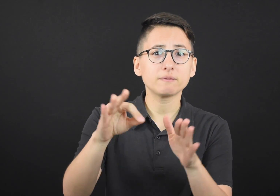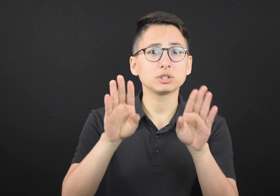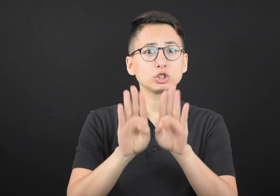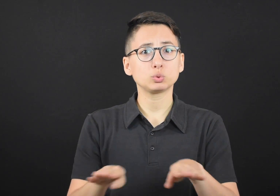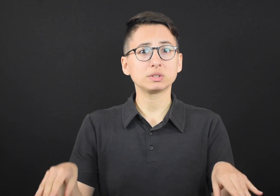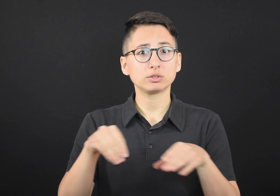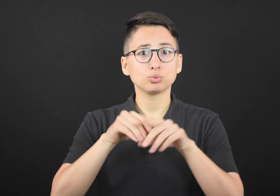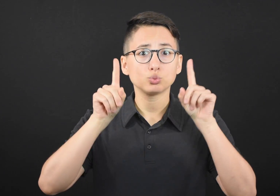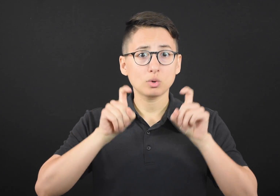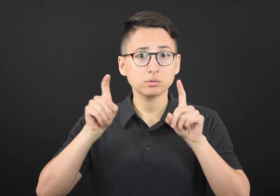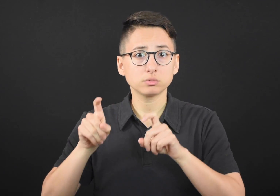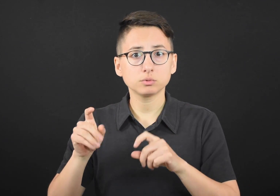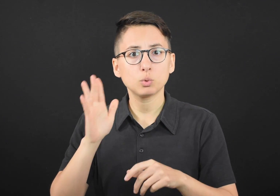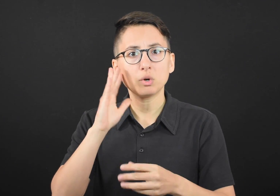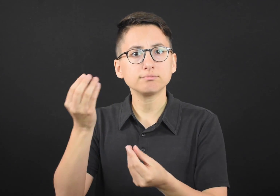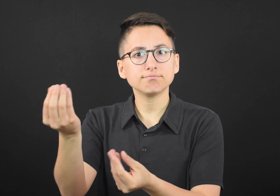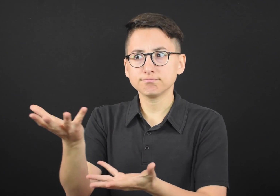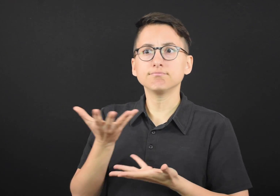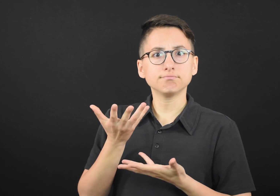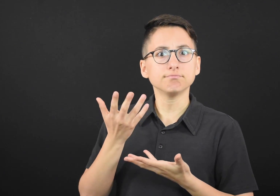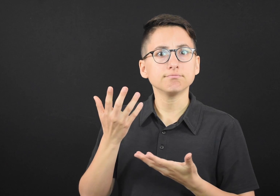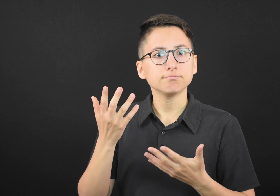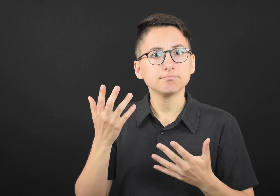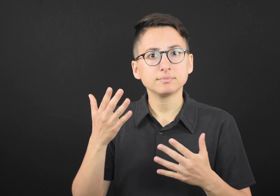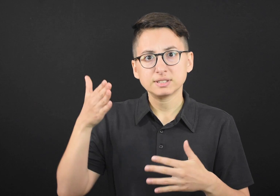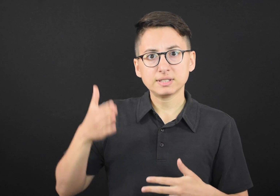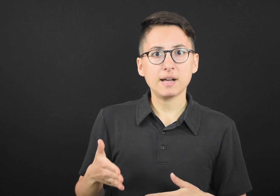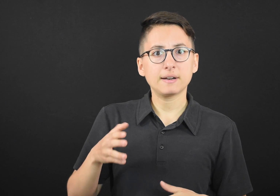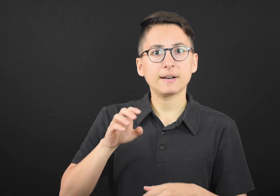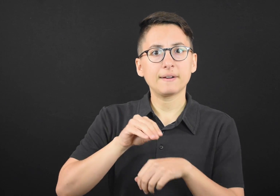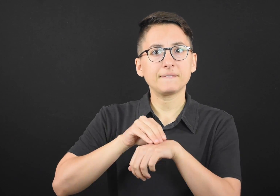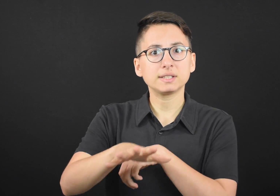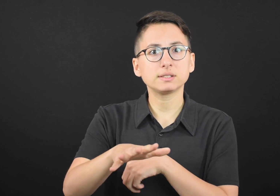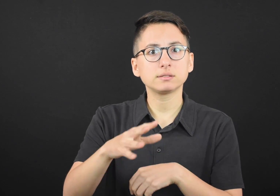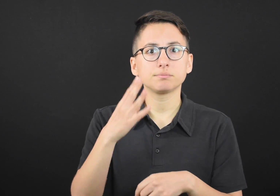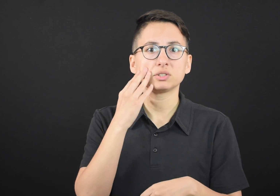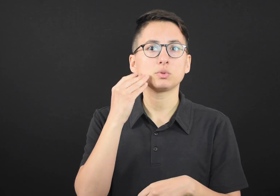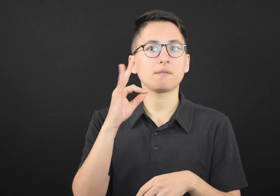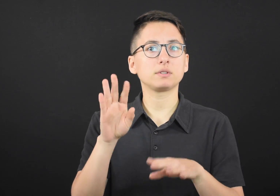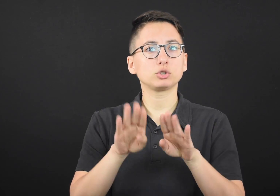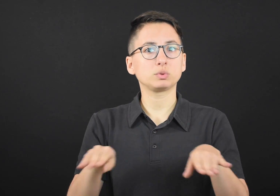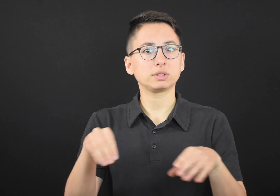will tell us about side effects experienced by the children in this study and,